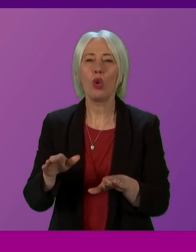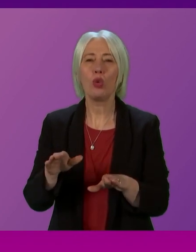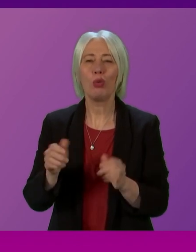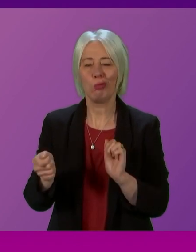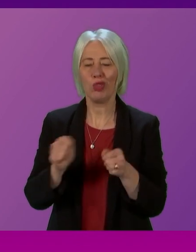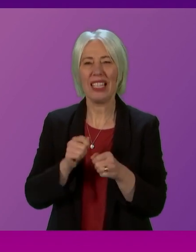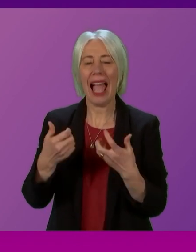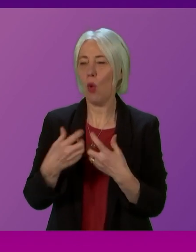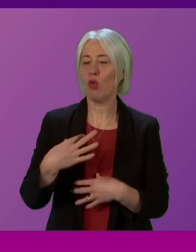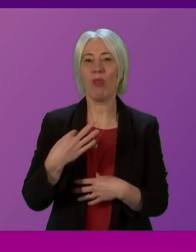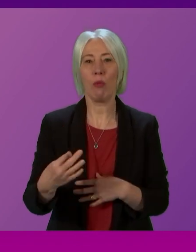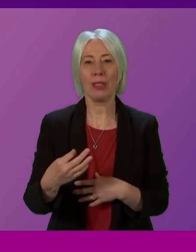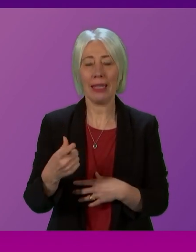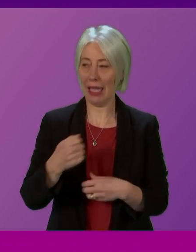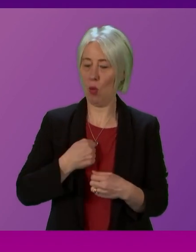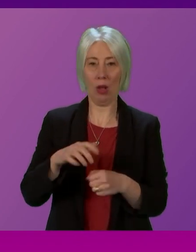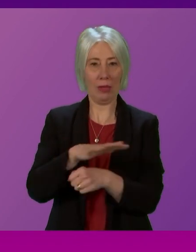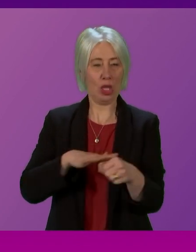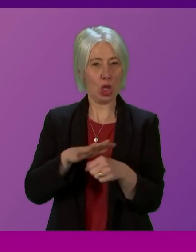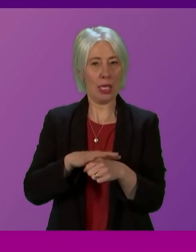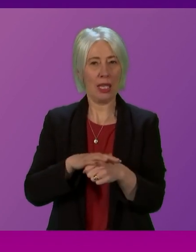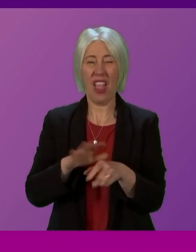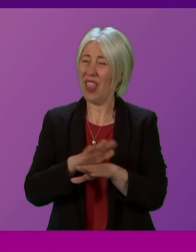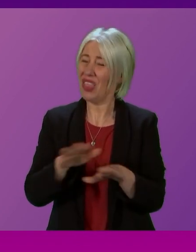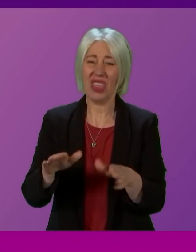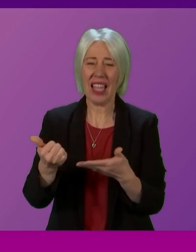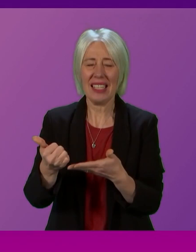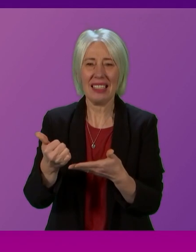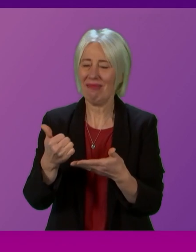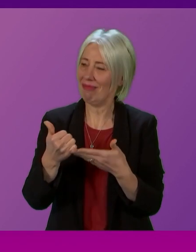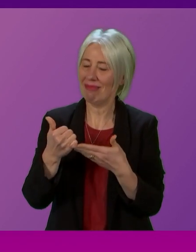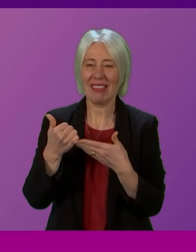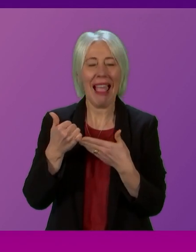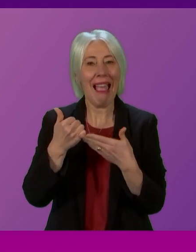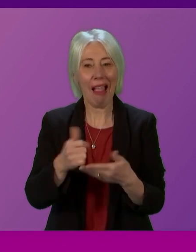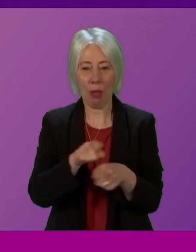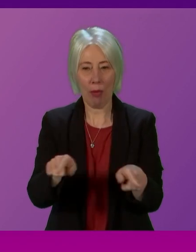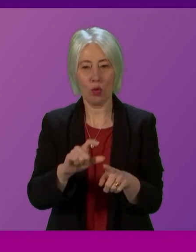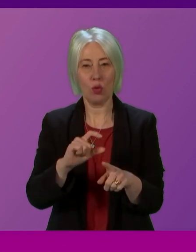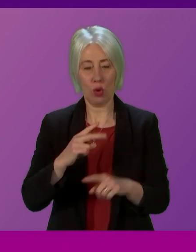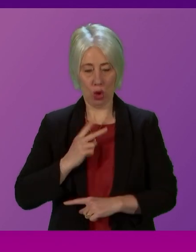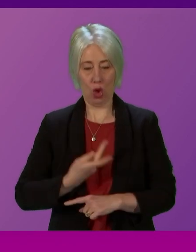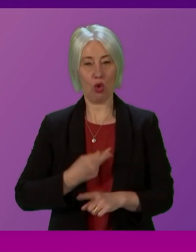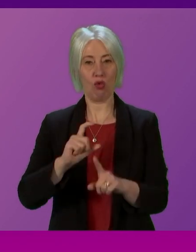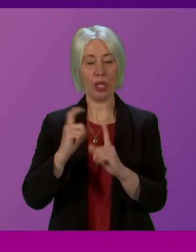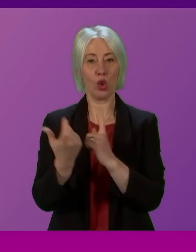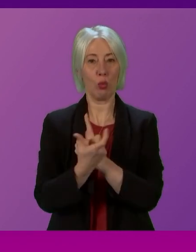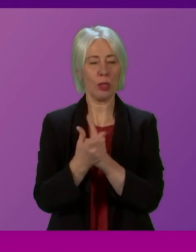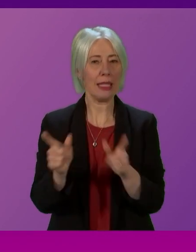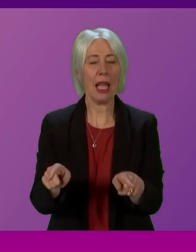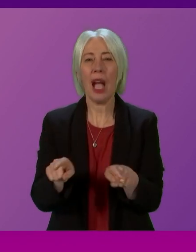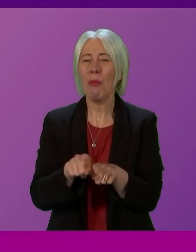inadvertently, because that would do a disservice to the trans community more generally, the